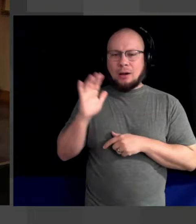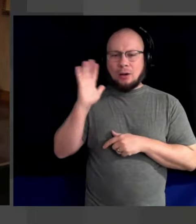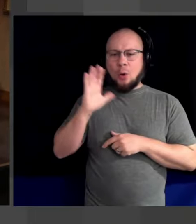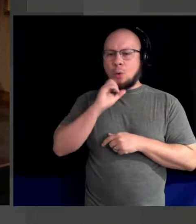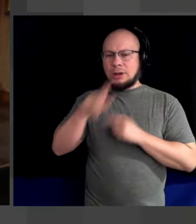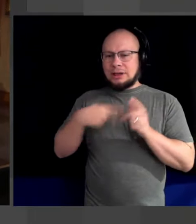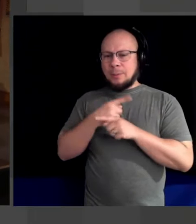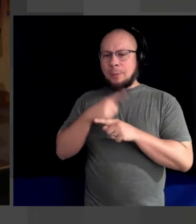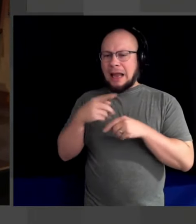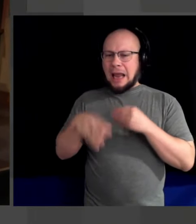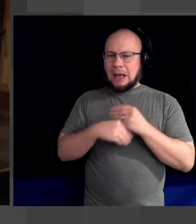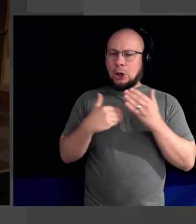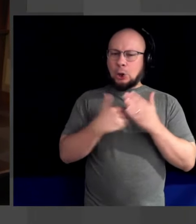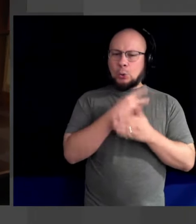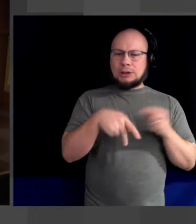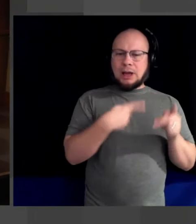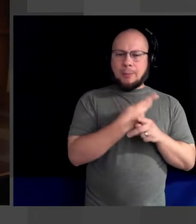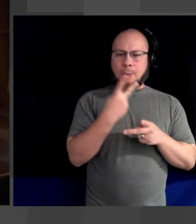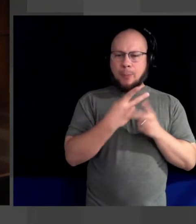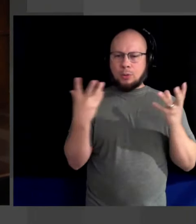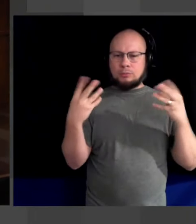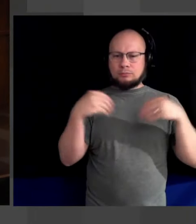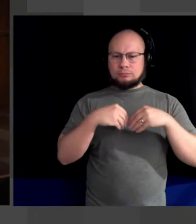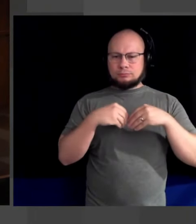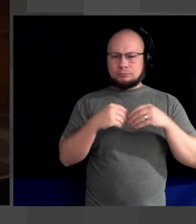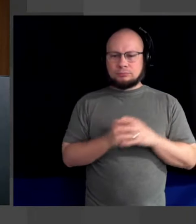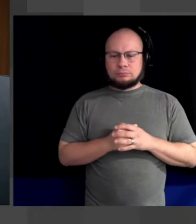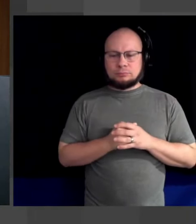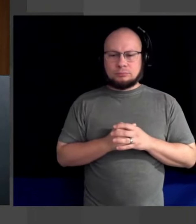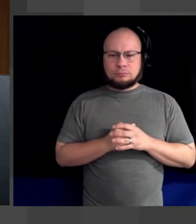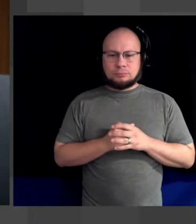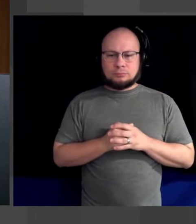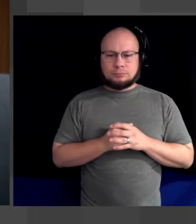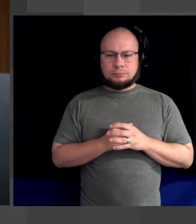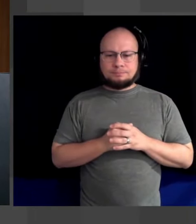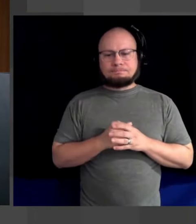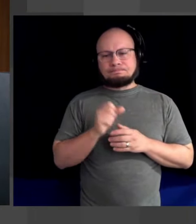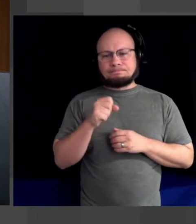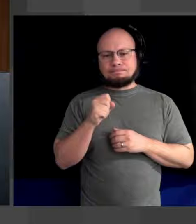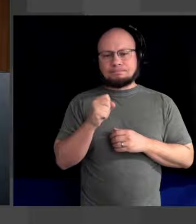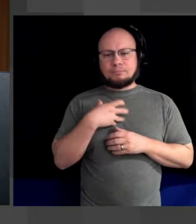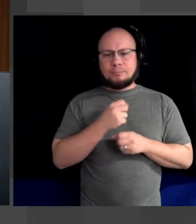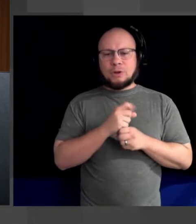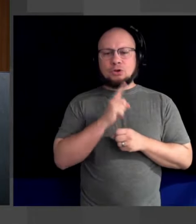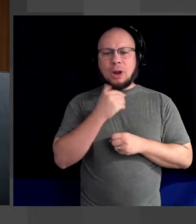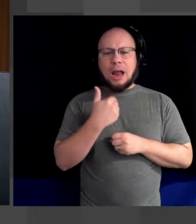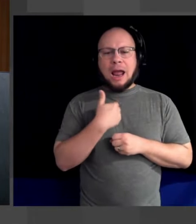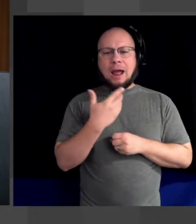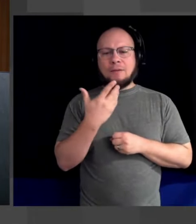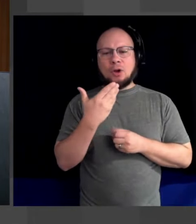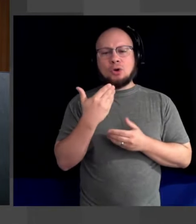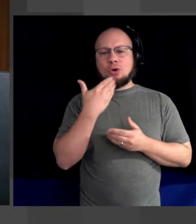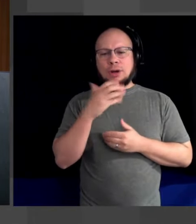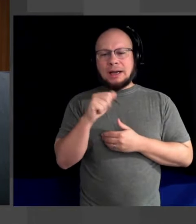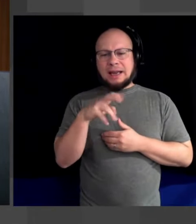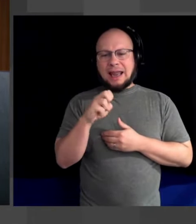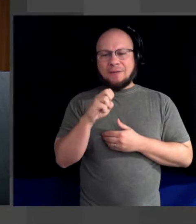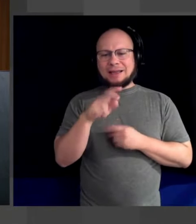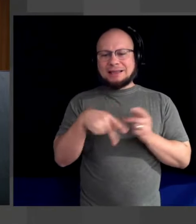RETAINED AS MUCH AS POSSIBLE TO KEEP THAT CLASSIC FEEL. AND WE ALSO LOOKED TO MAKE SURE WE HAVE SOMETHING FOR